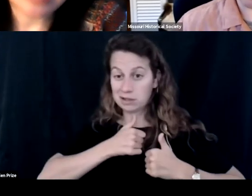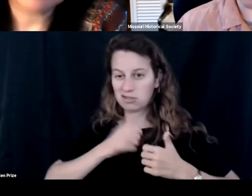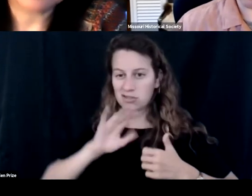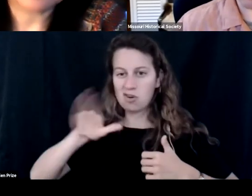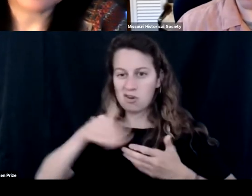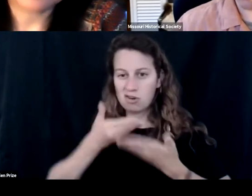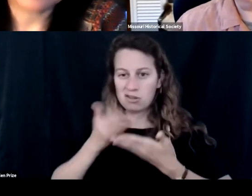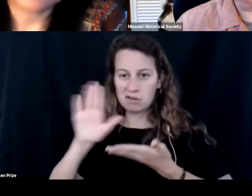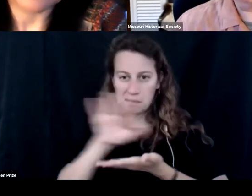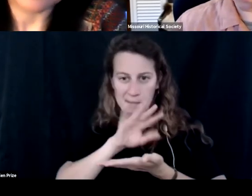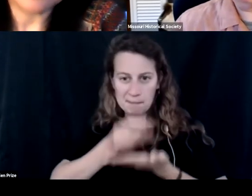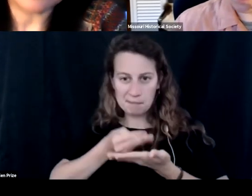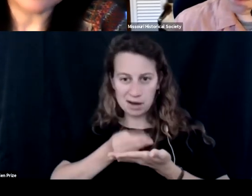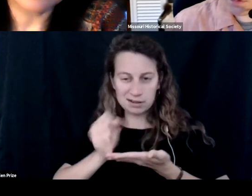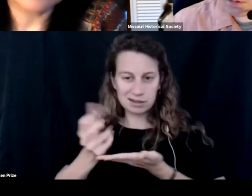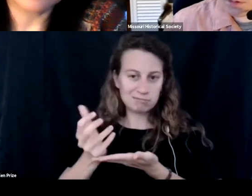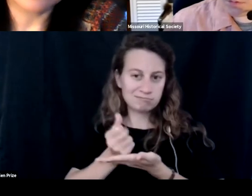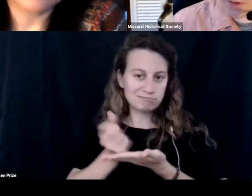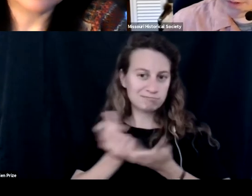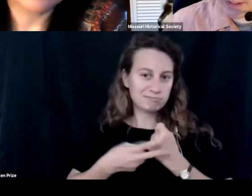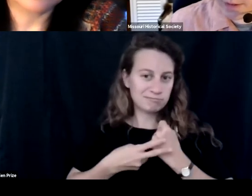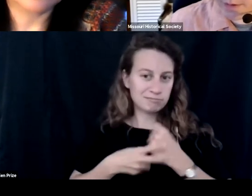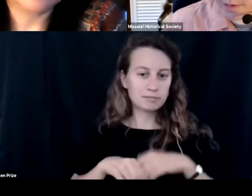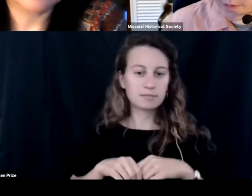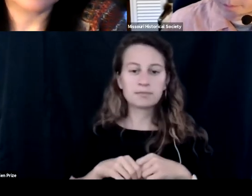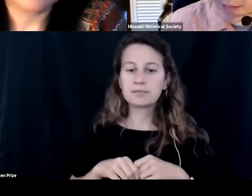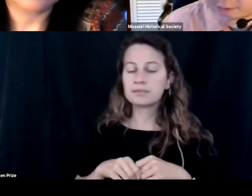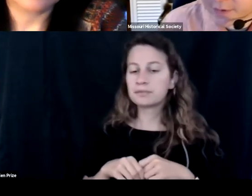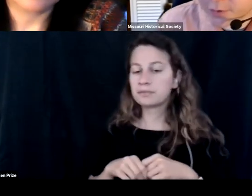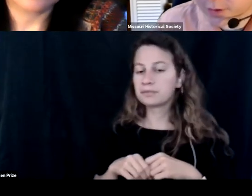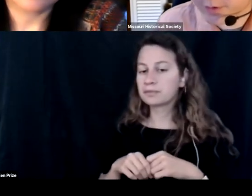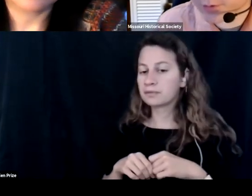appreciate what we have here. And you know, the other the